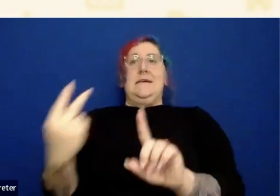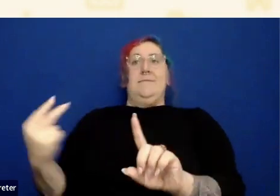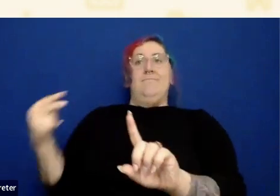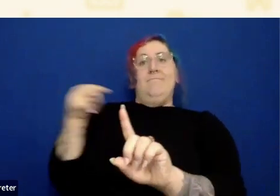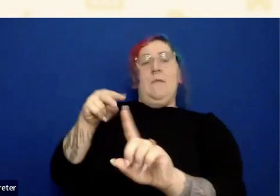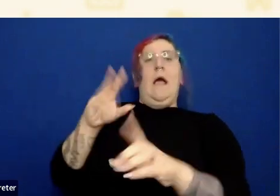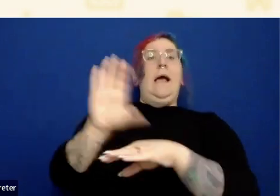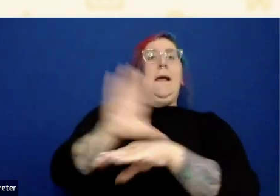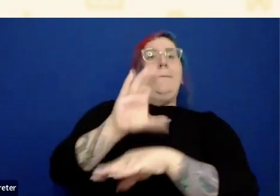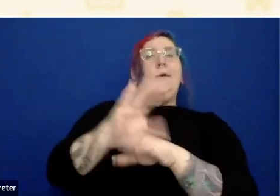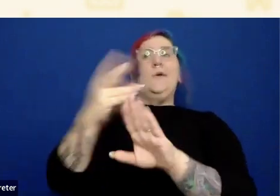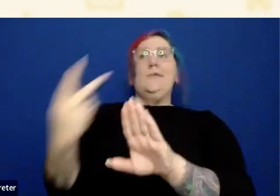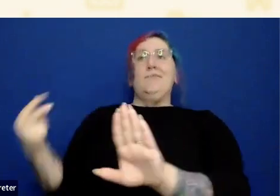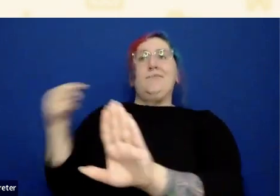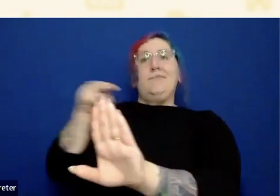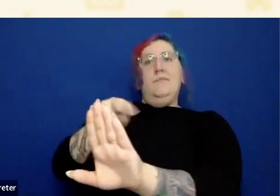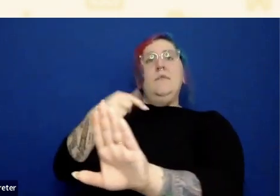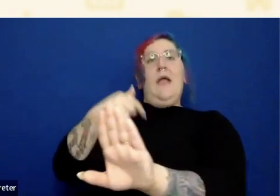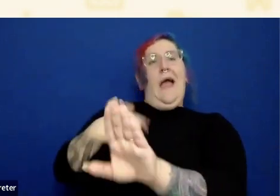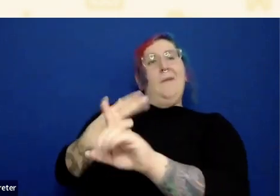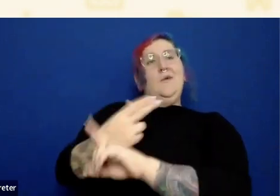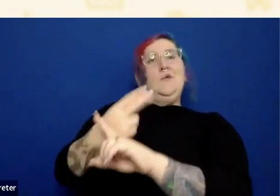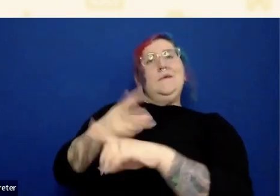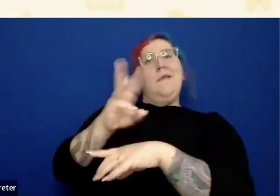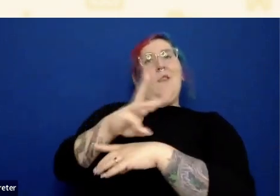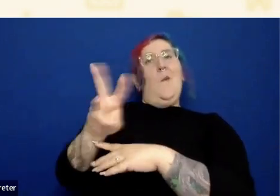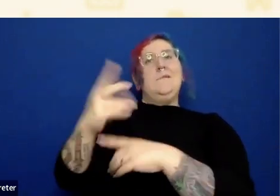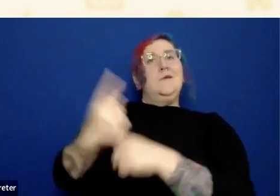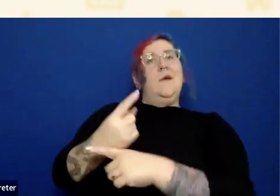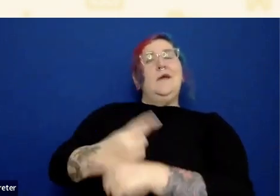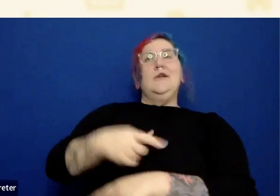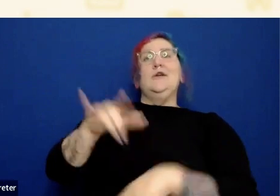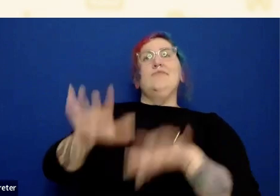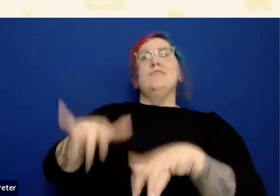If you're looking at me as an average user, I'm just looking at the page and the experience itself.